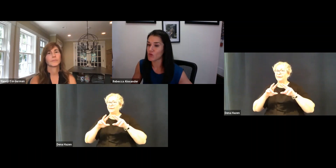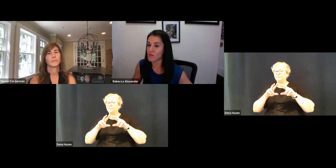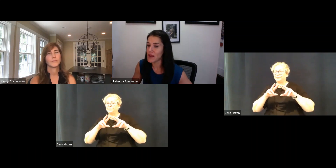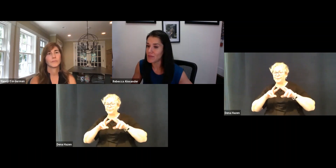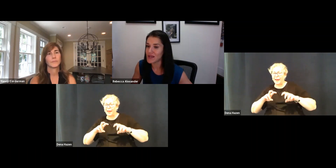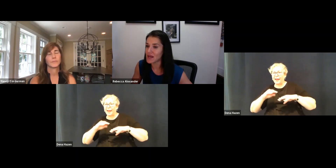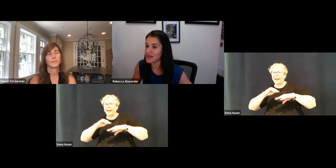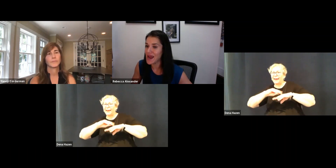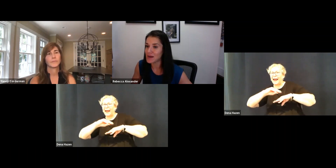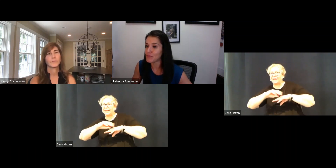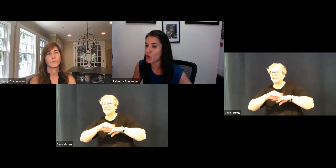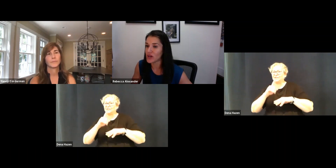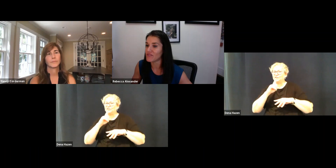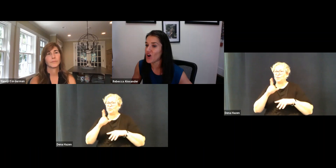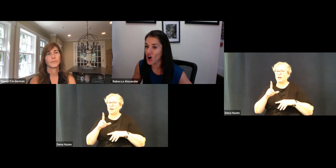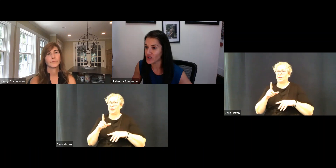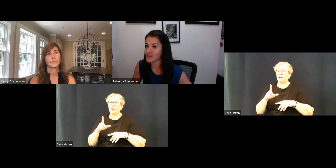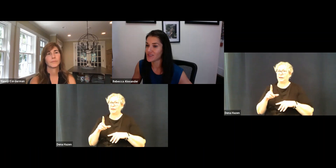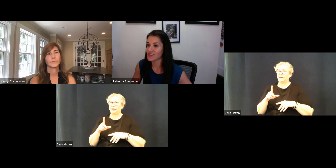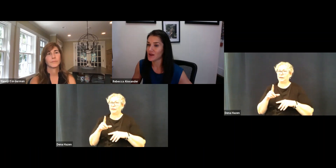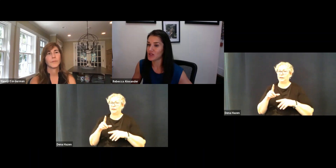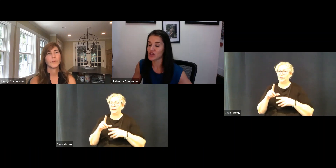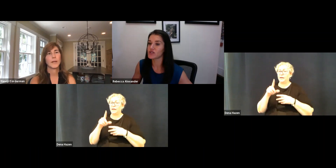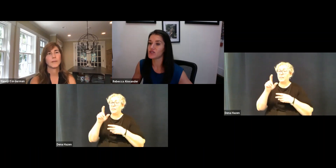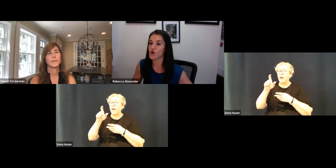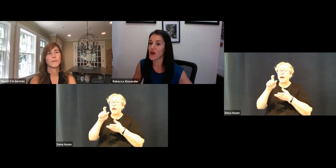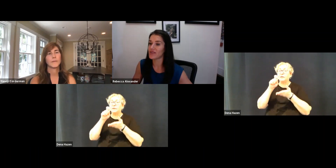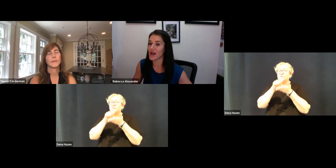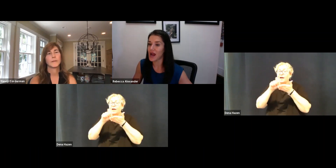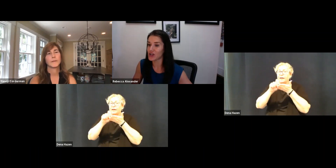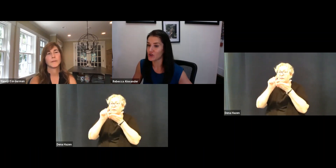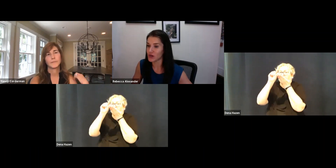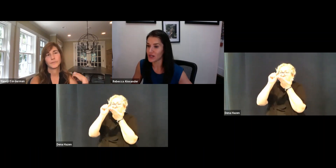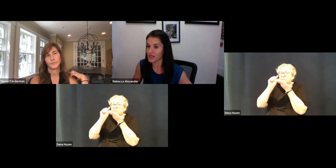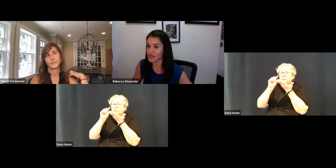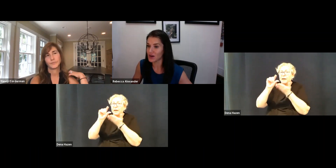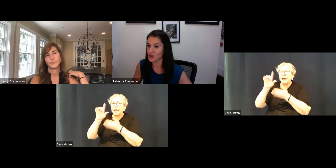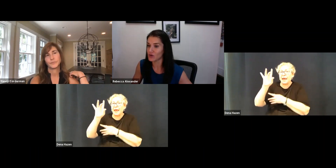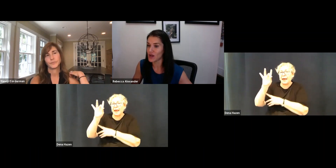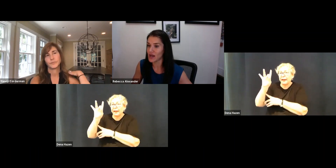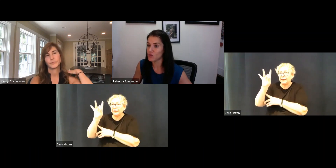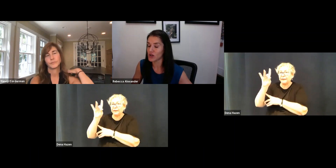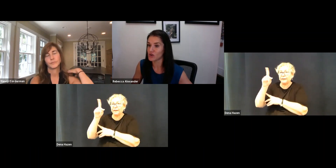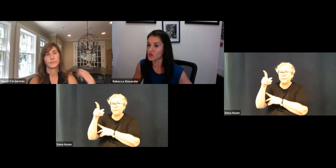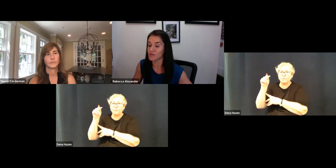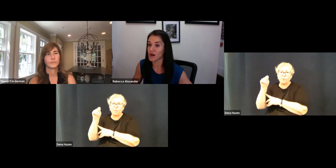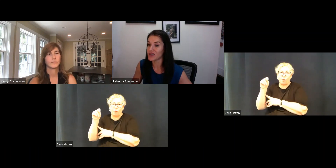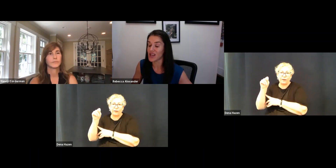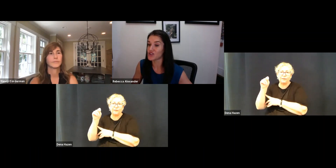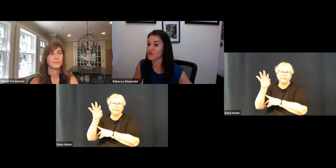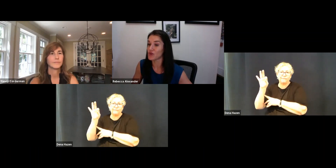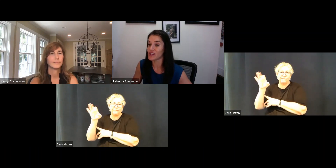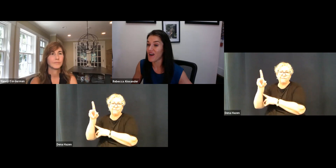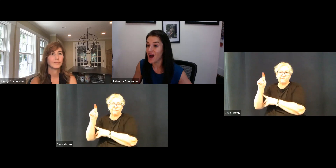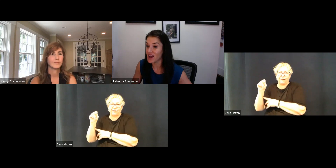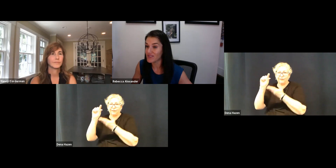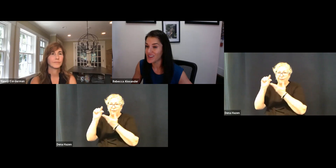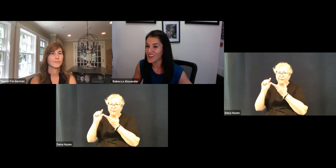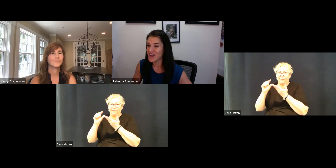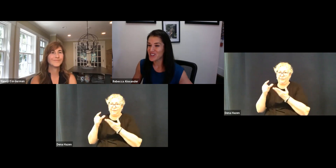were maybe in eight point font. I mean, there was no way that I could read it, let alone anyone who is above the age of 35.